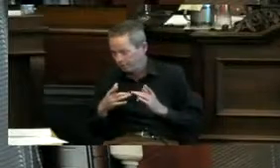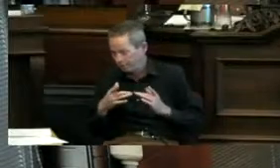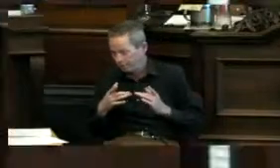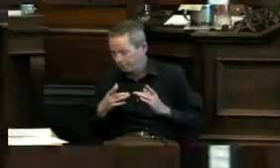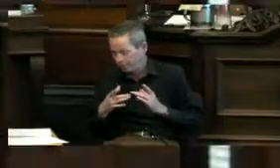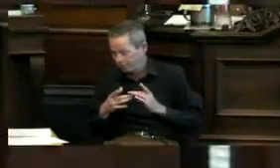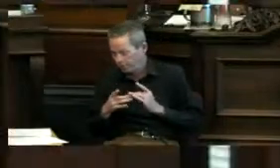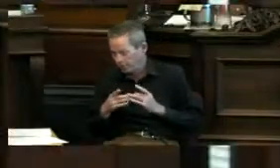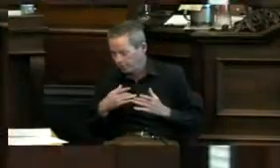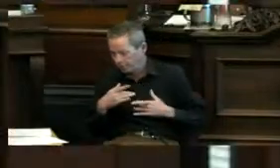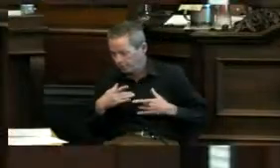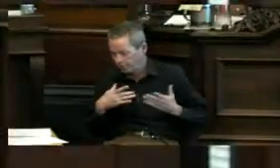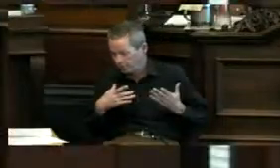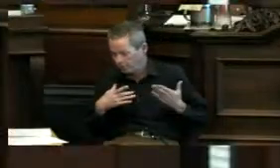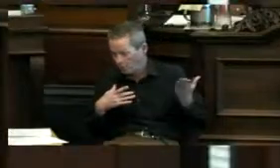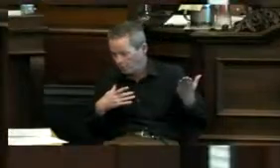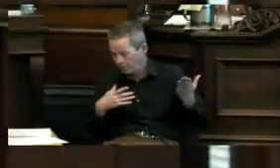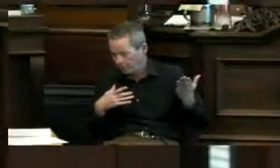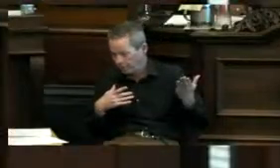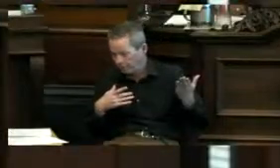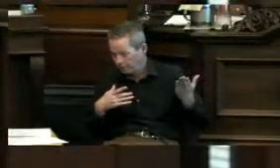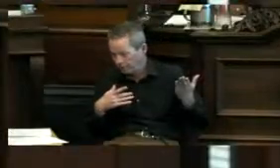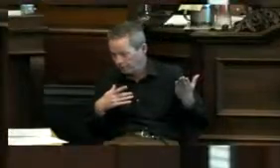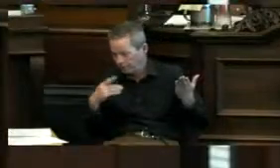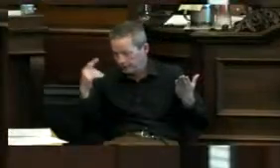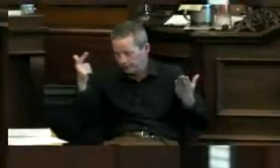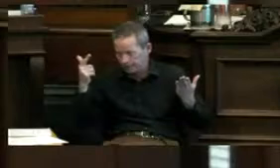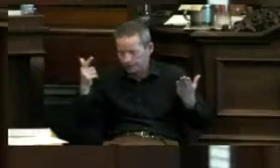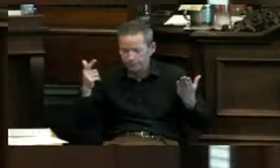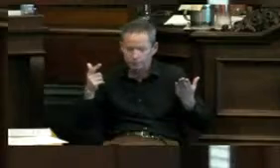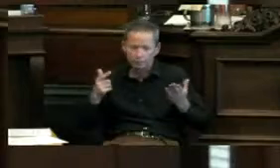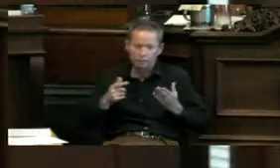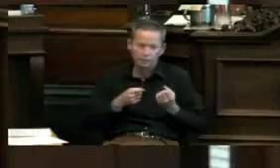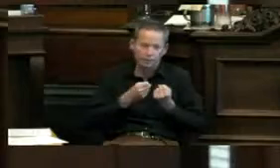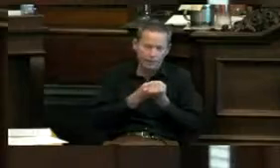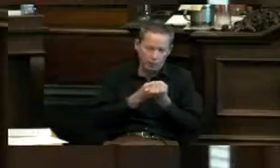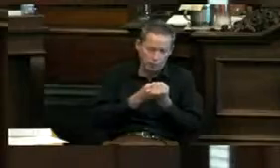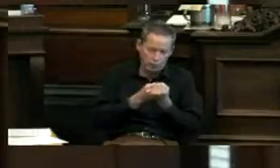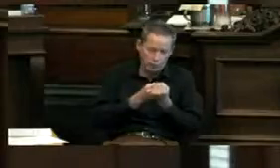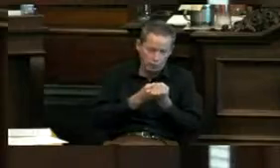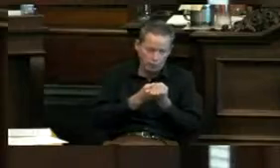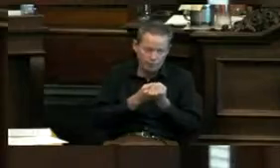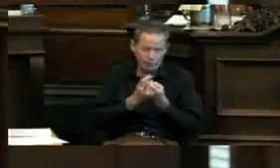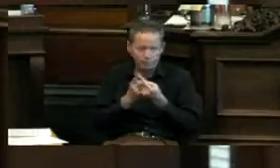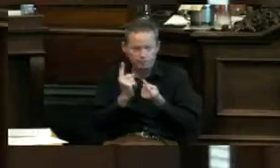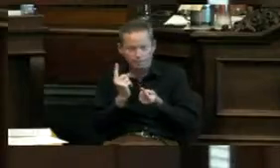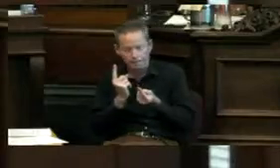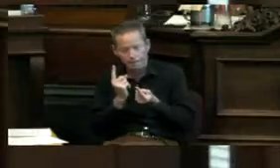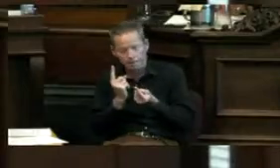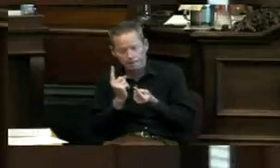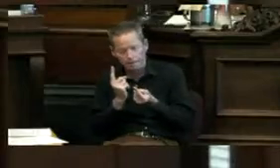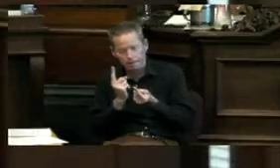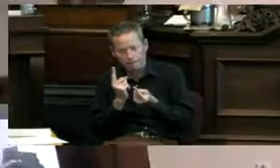that. Any further questions about this introductory? If not,